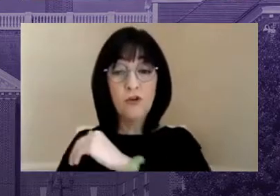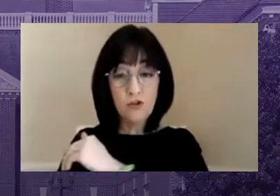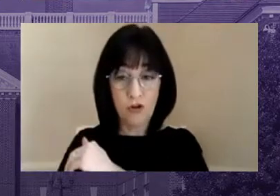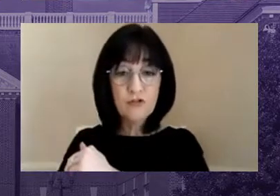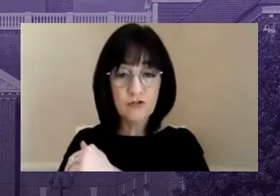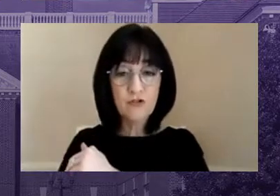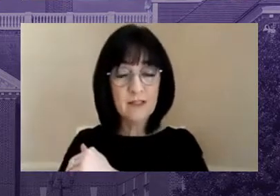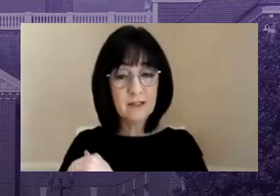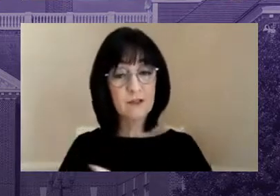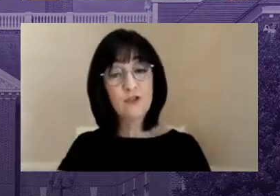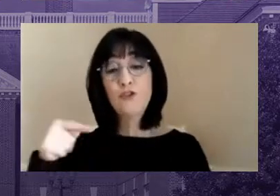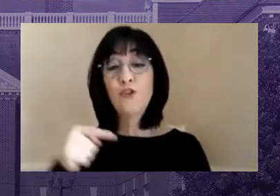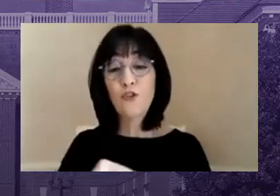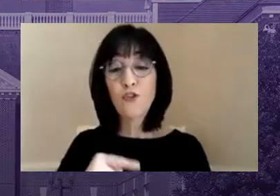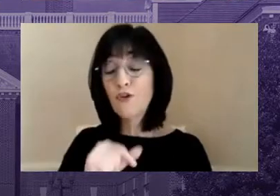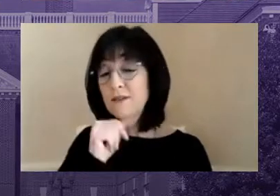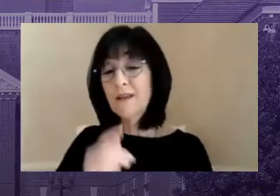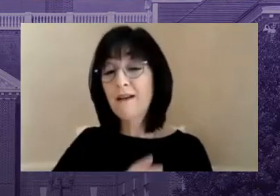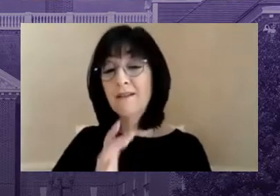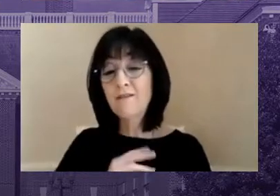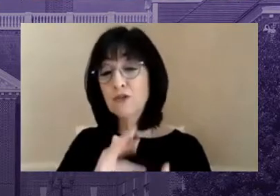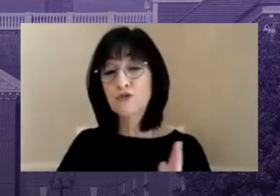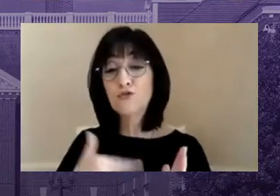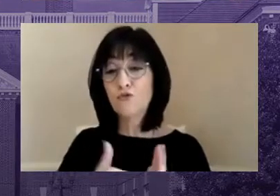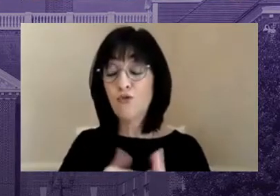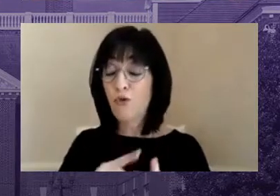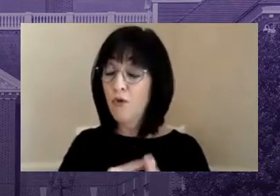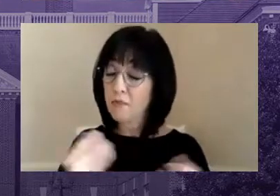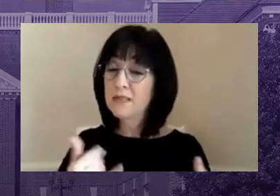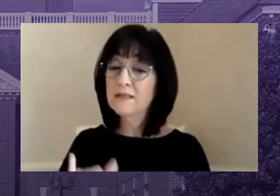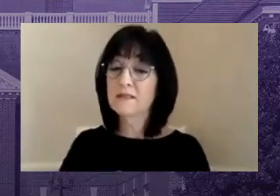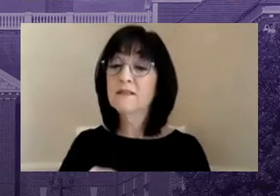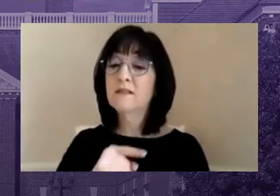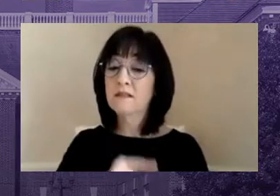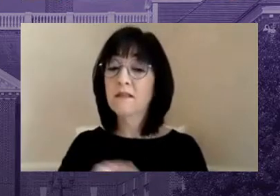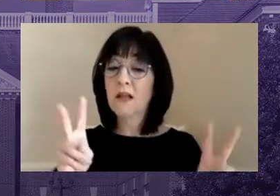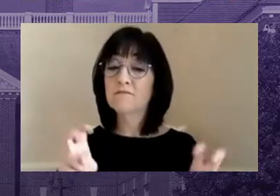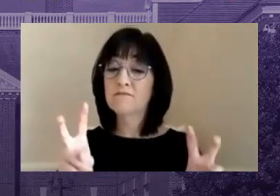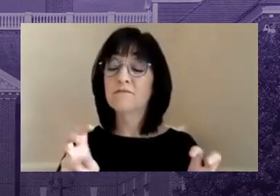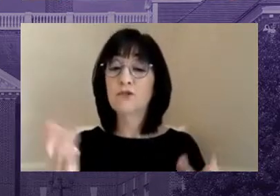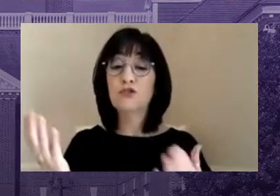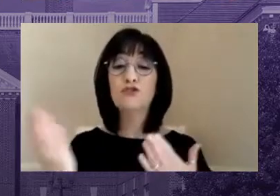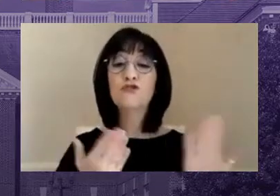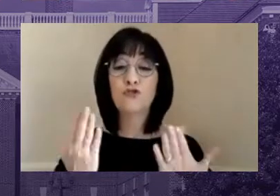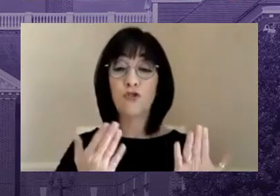also serving our citizens. And our military children, as Dr. Bunting said they reside with